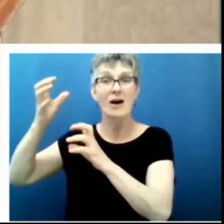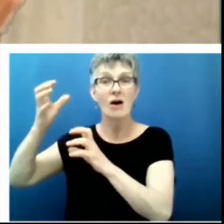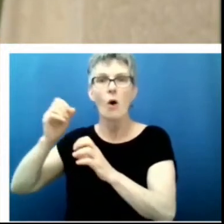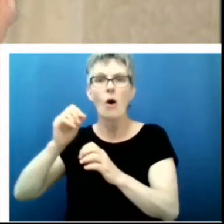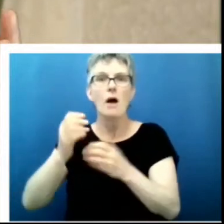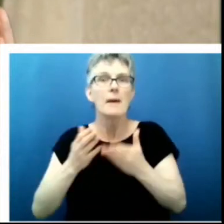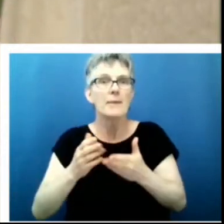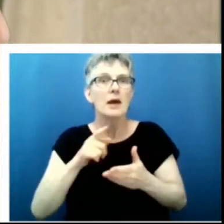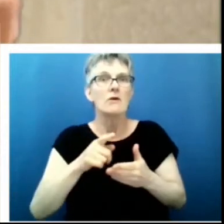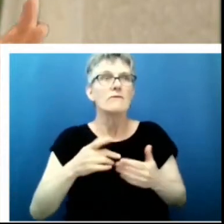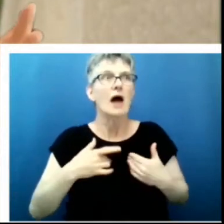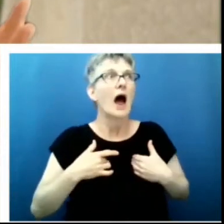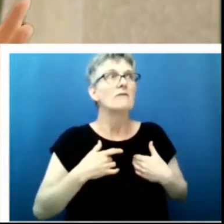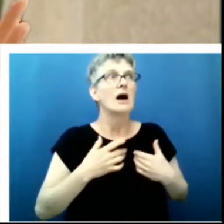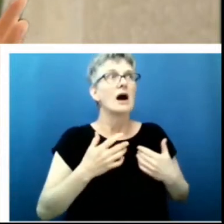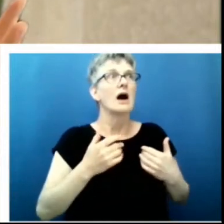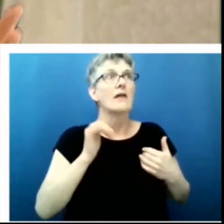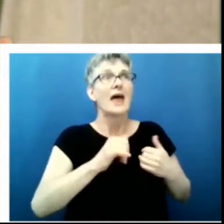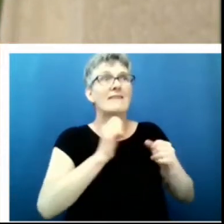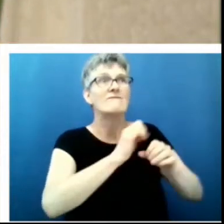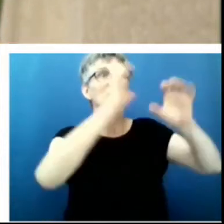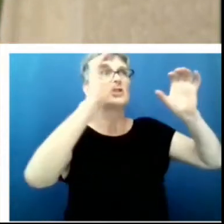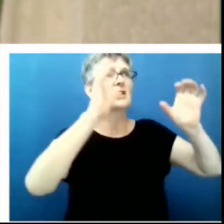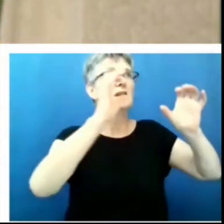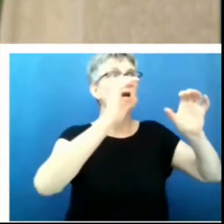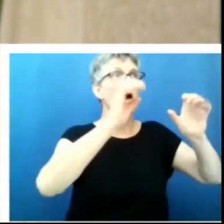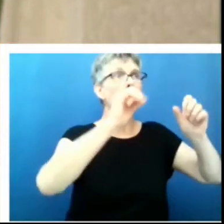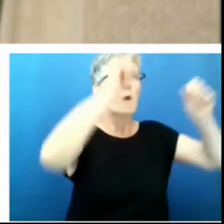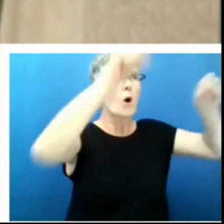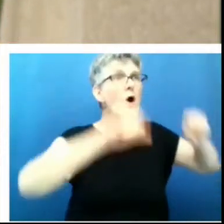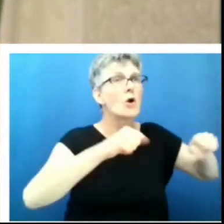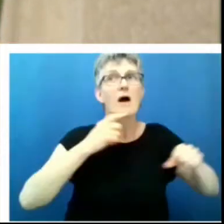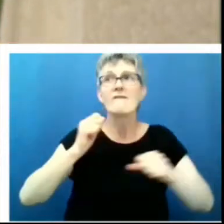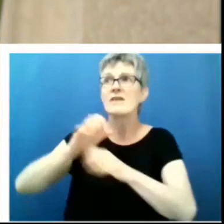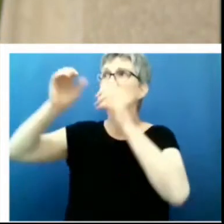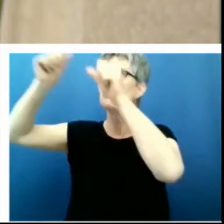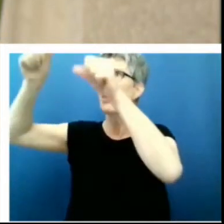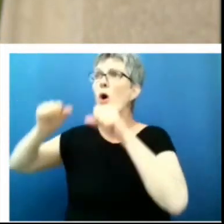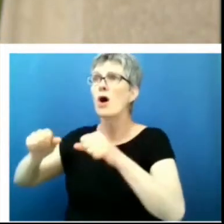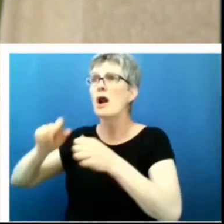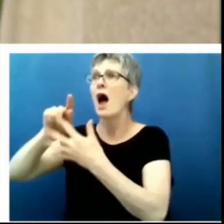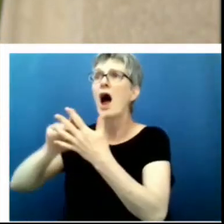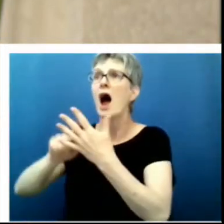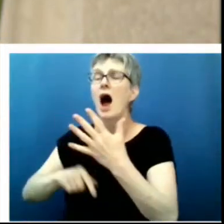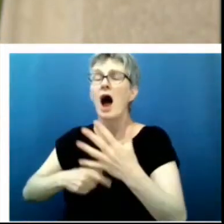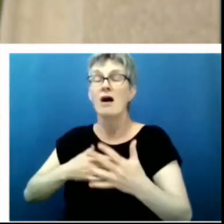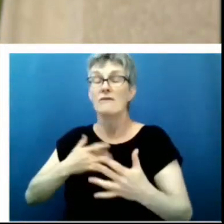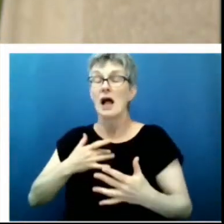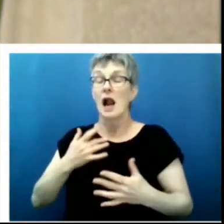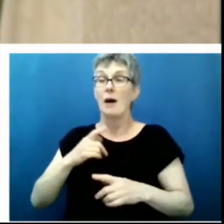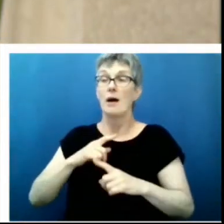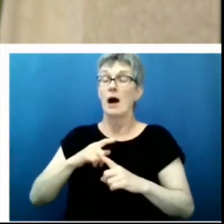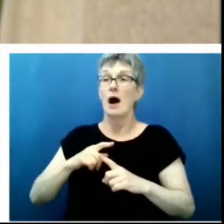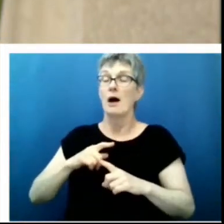Yet still feeling empty. That was me. I lived the cliche of attaining everything I wanted